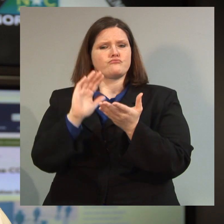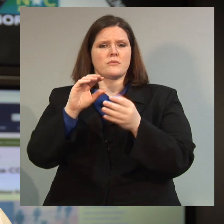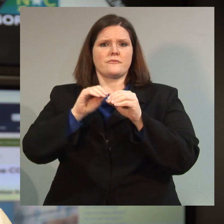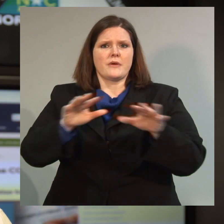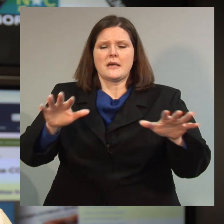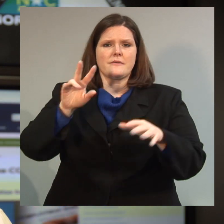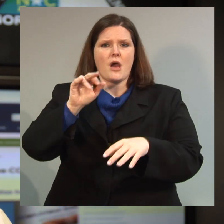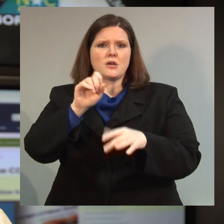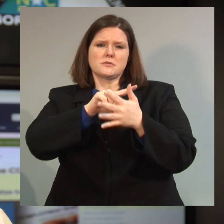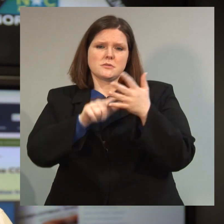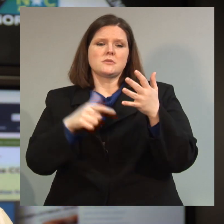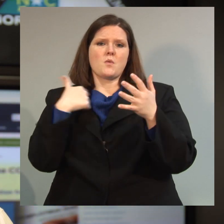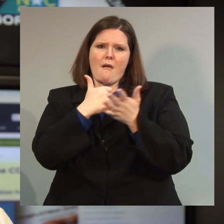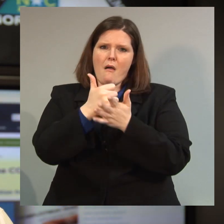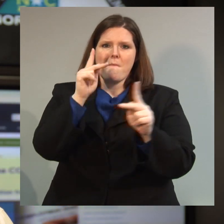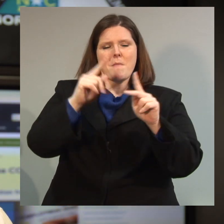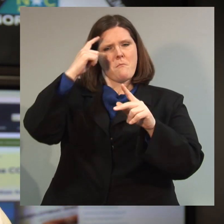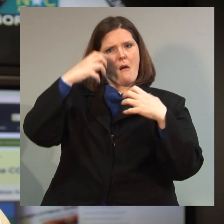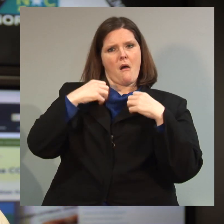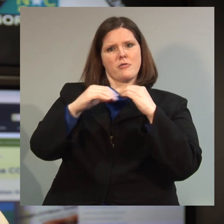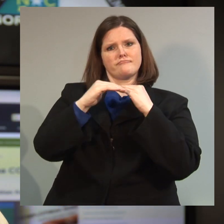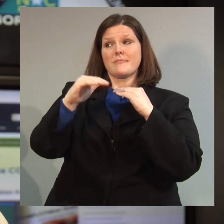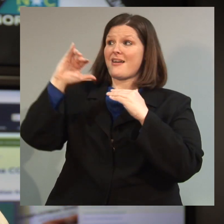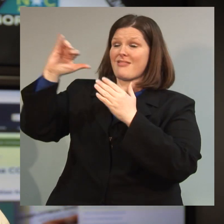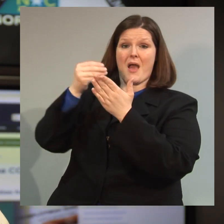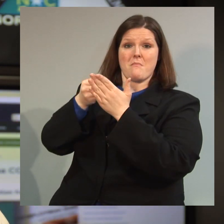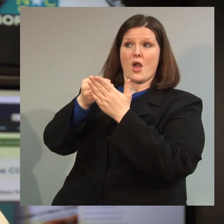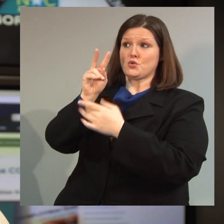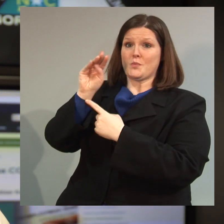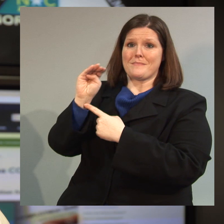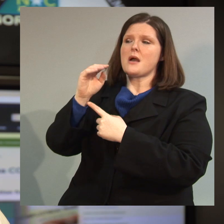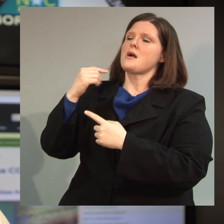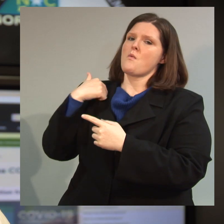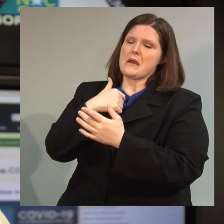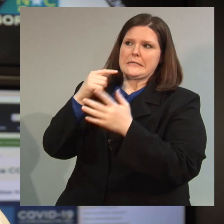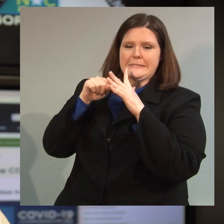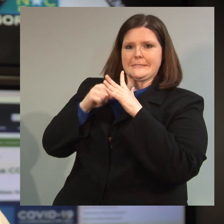This funding is just a start, but we’ll take every penny we can get and ensure that we get the most out of it.